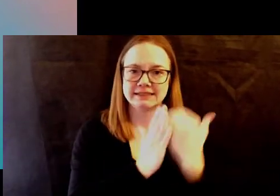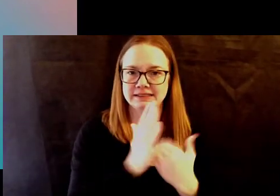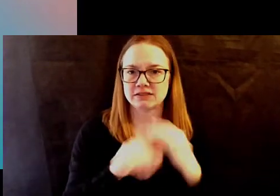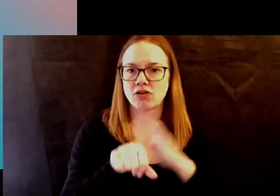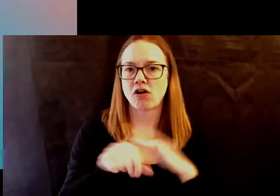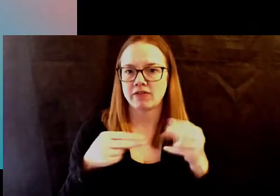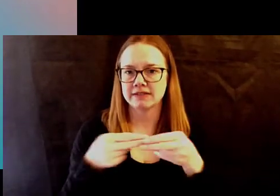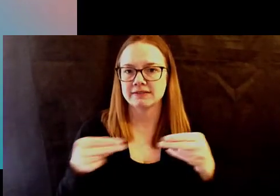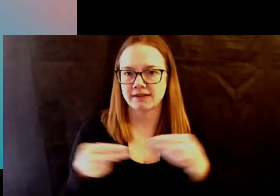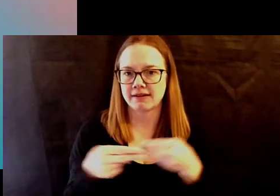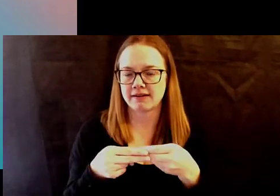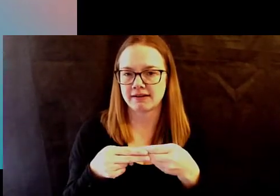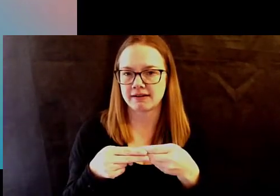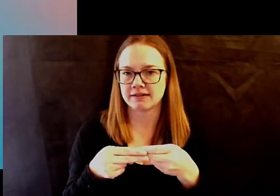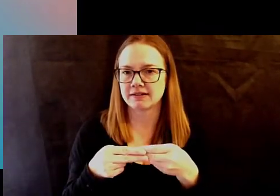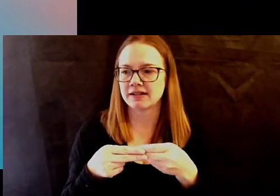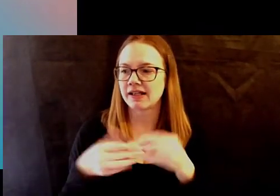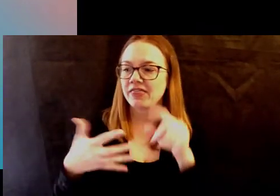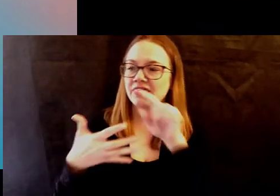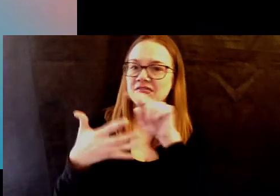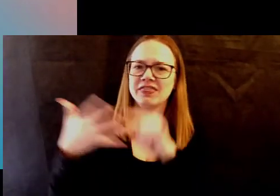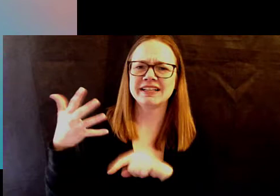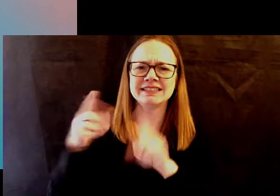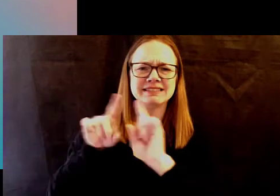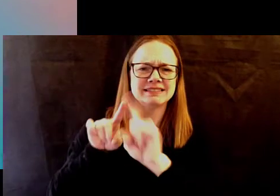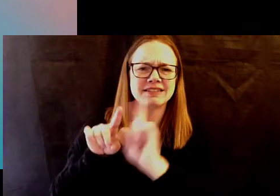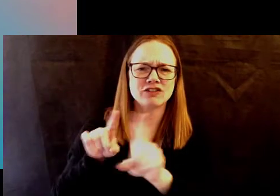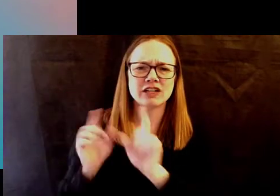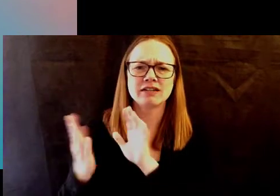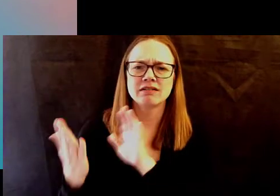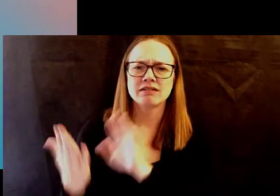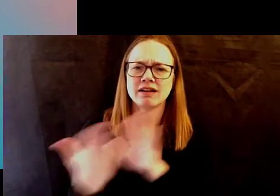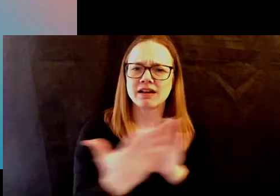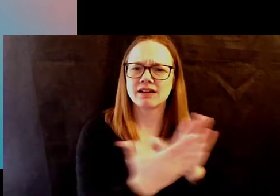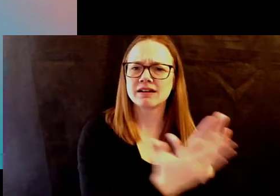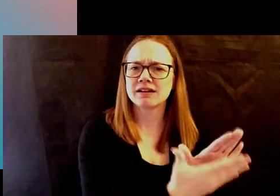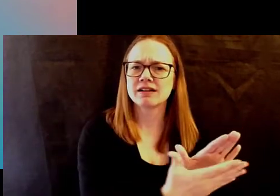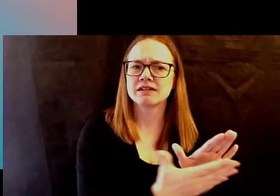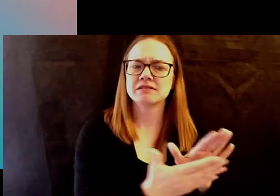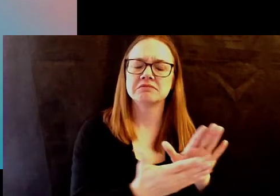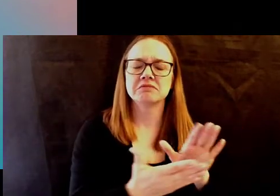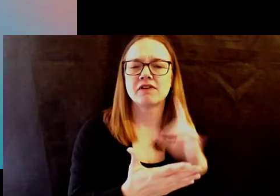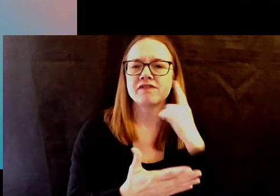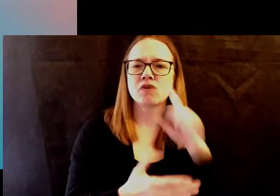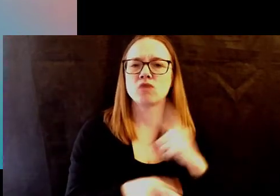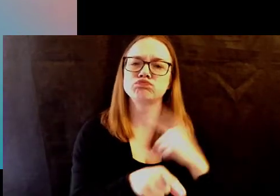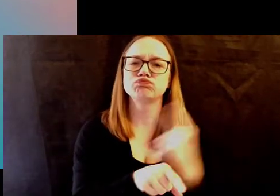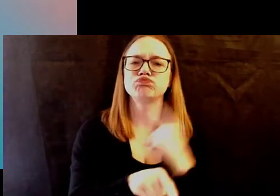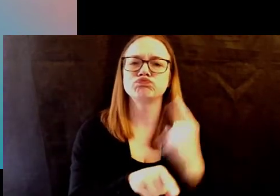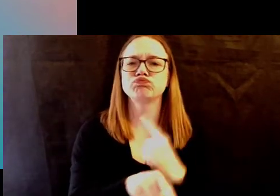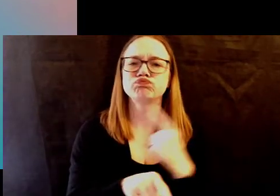Really, what are some of these different avenues where the average citizen sees an advocate, or even